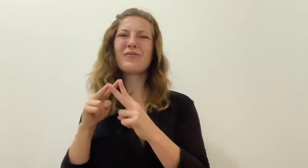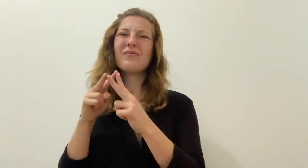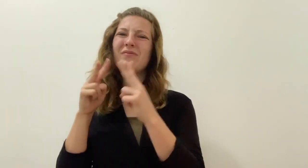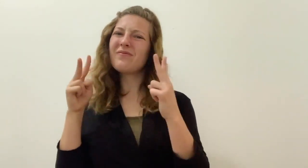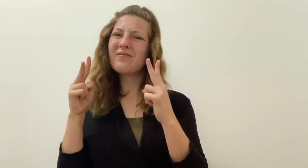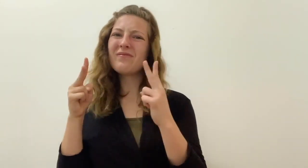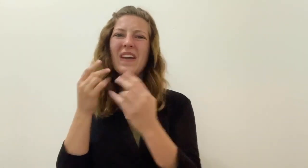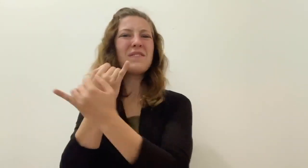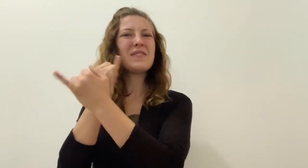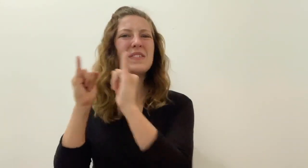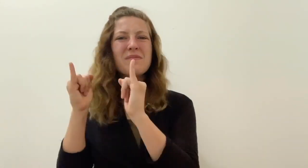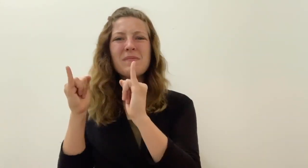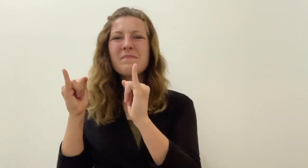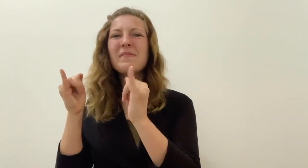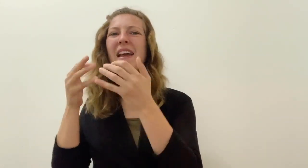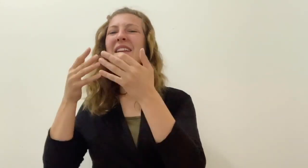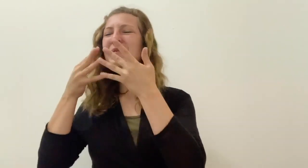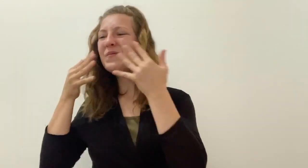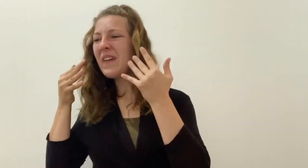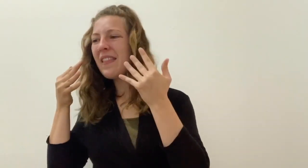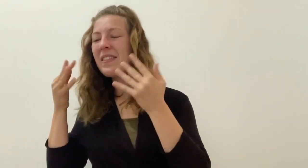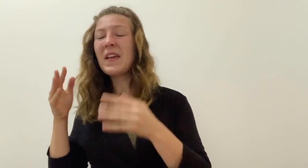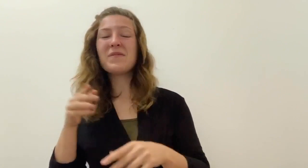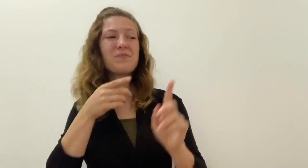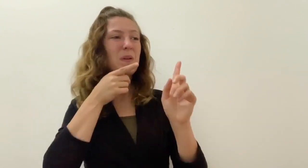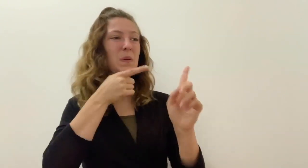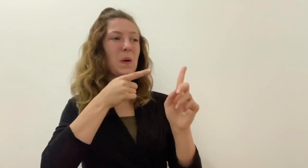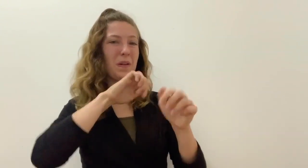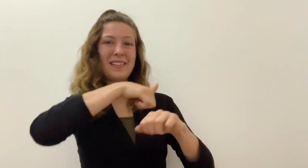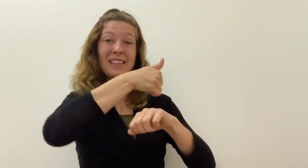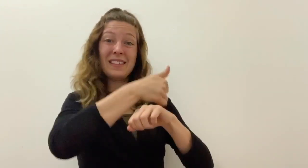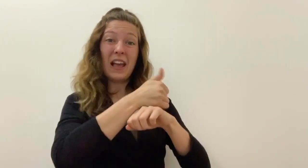She's very independent, friendly, and goal-oriented.